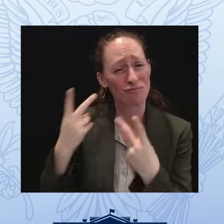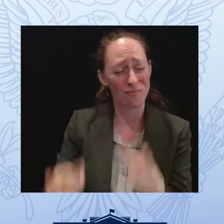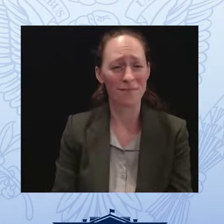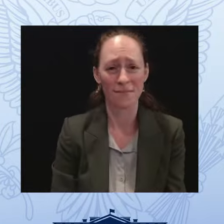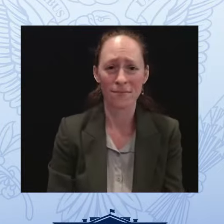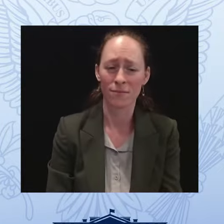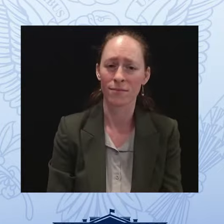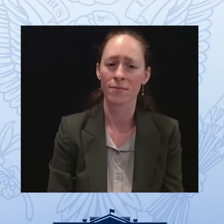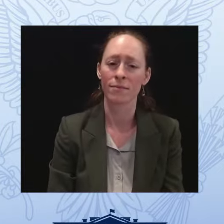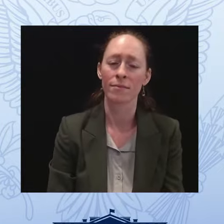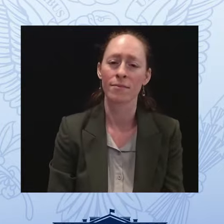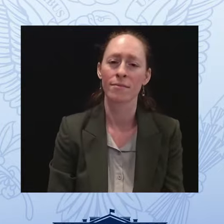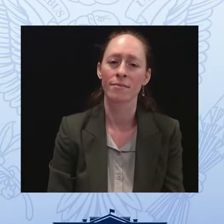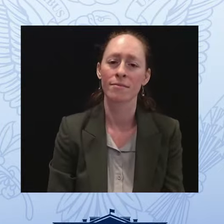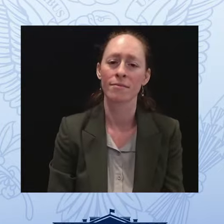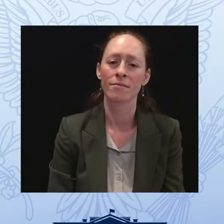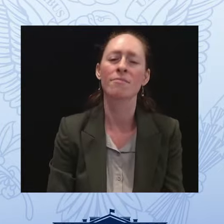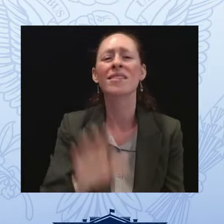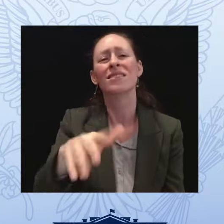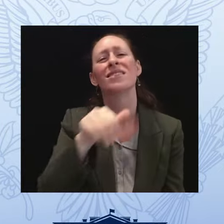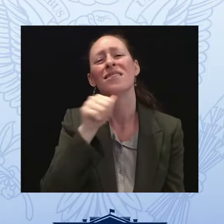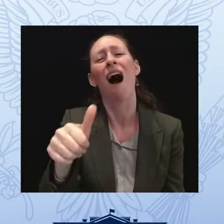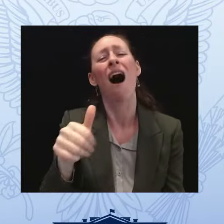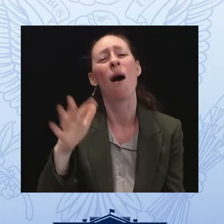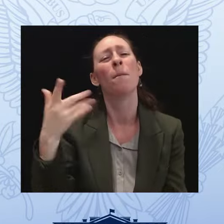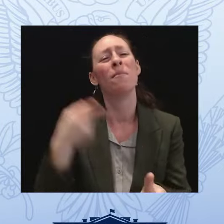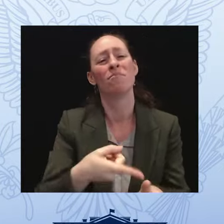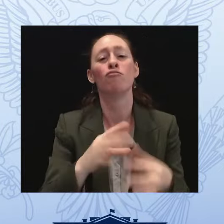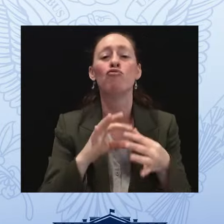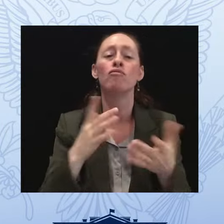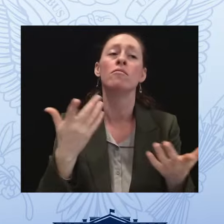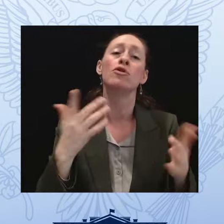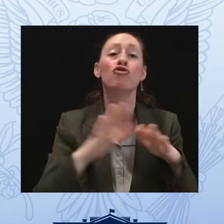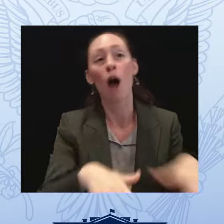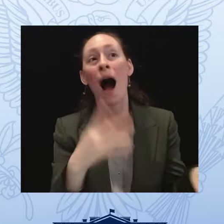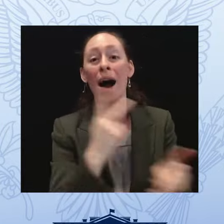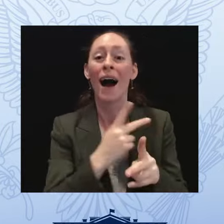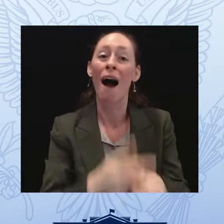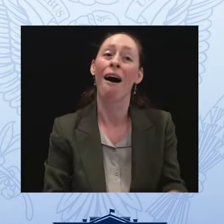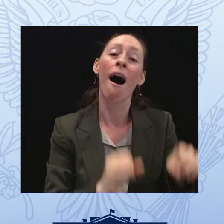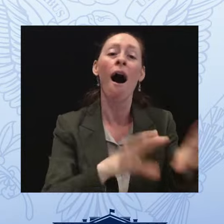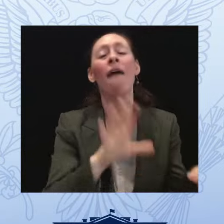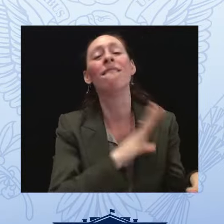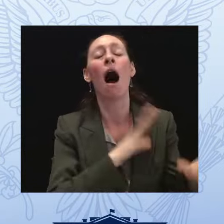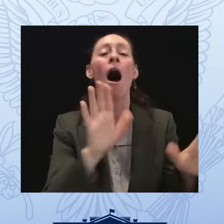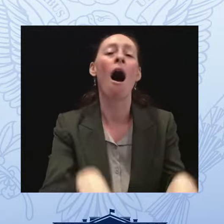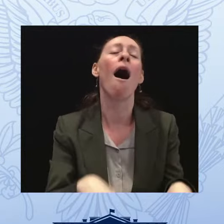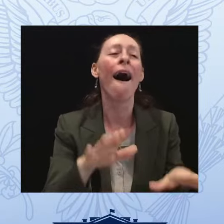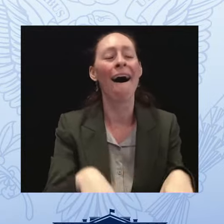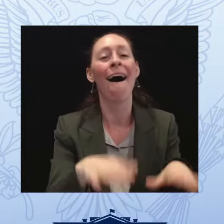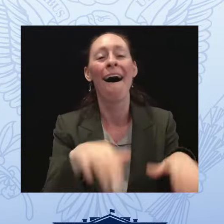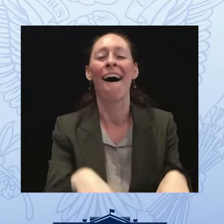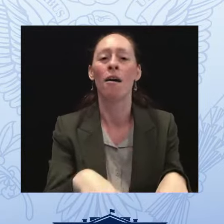It's a critical piece of strengthening our workforce. So yesterday I was in Pittsburgh.